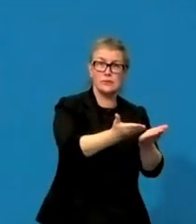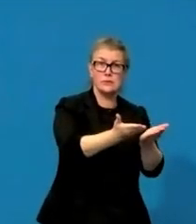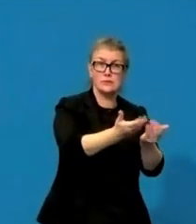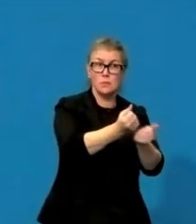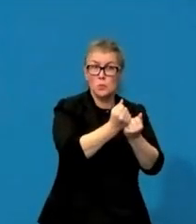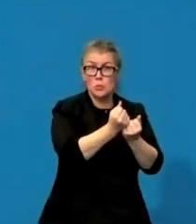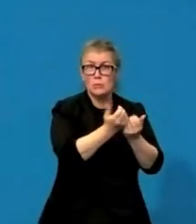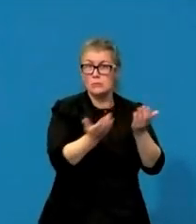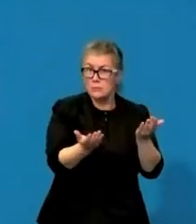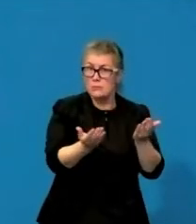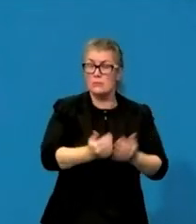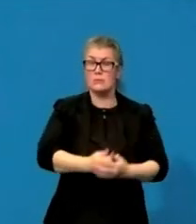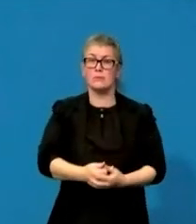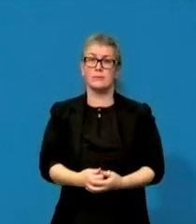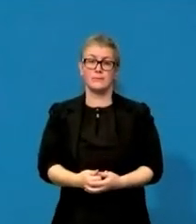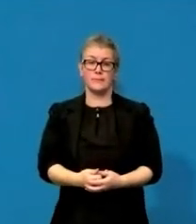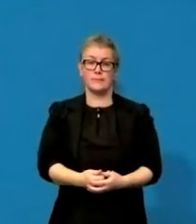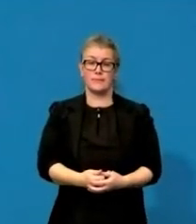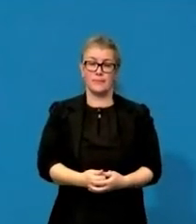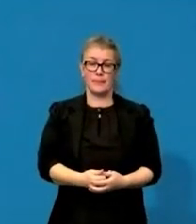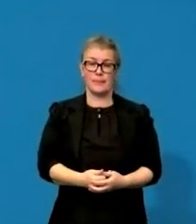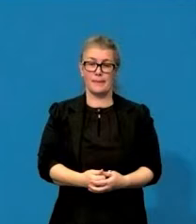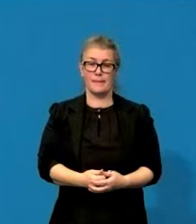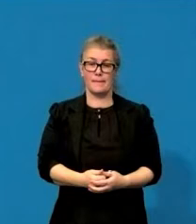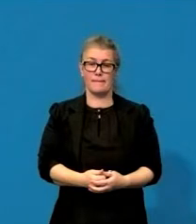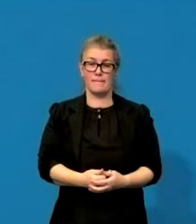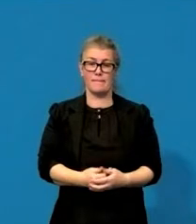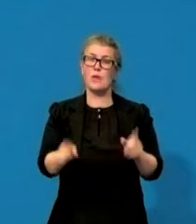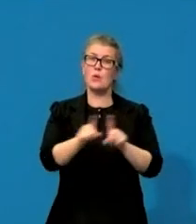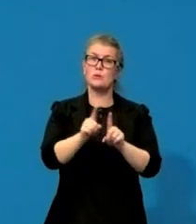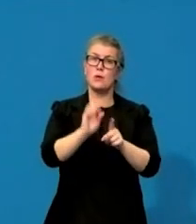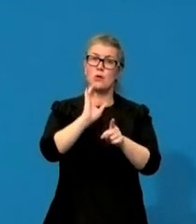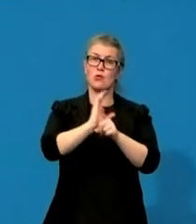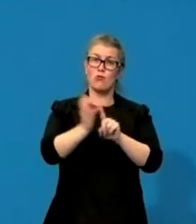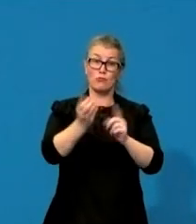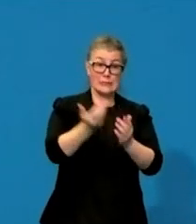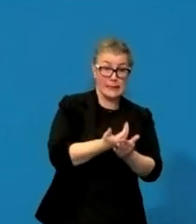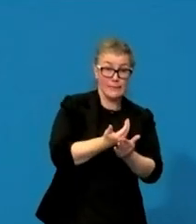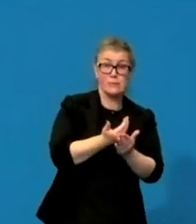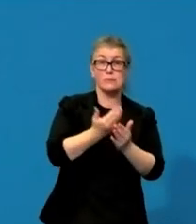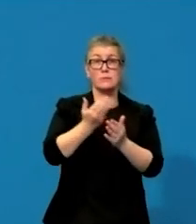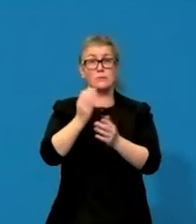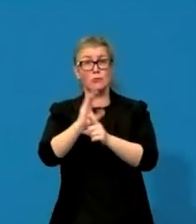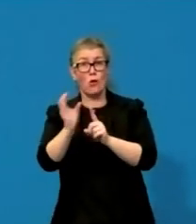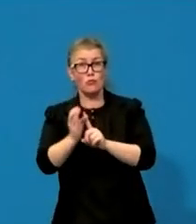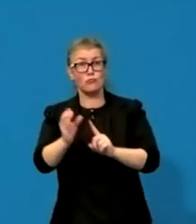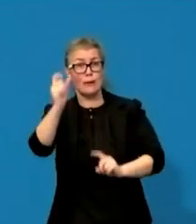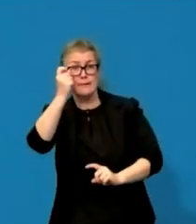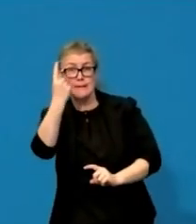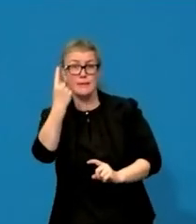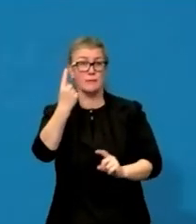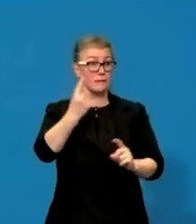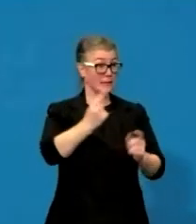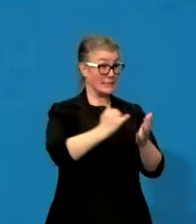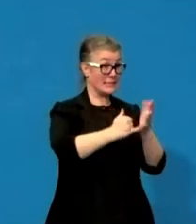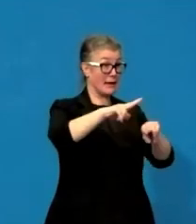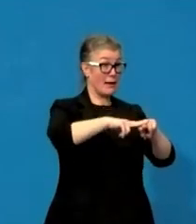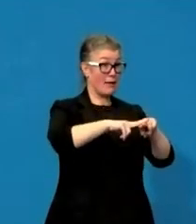Thirdly, the cultural competence and safety of staff working in the NDIA, Partners in